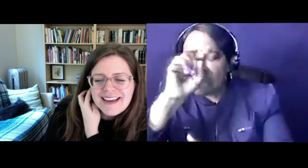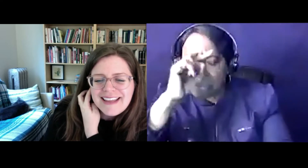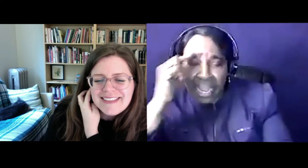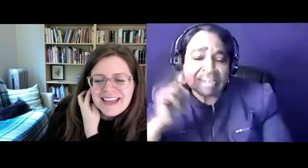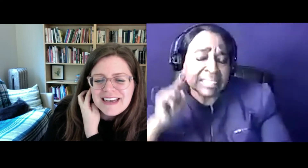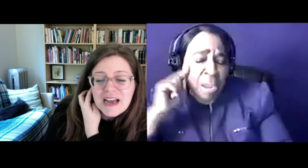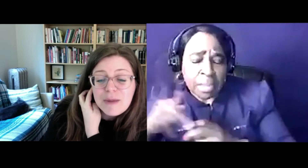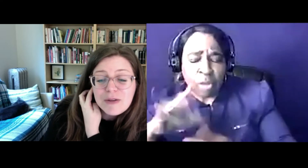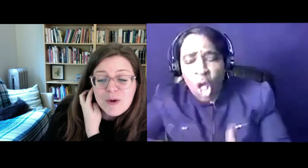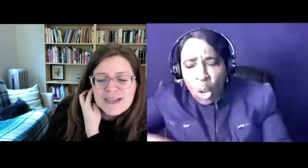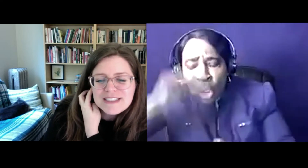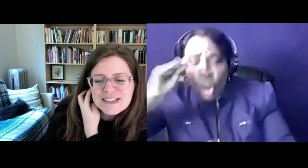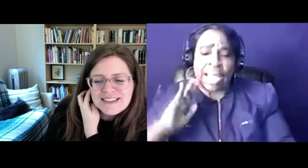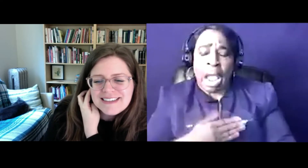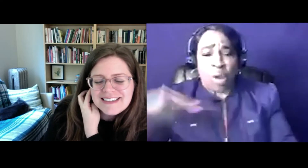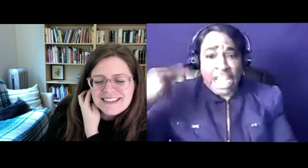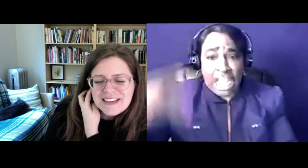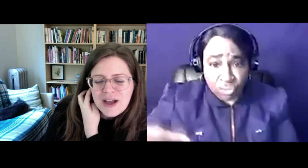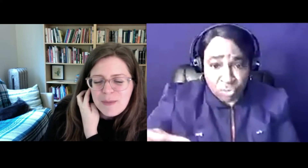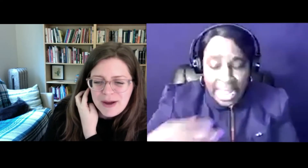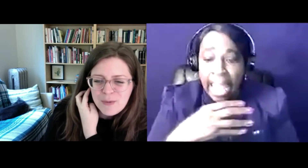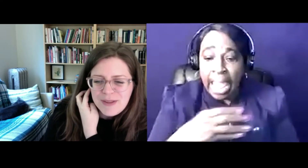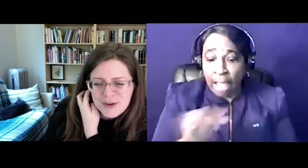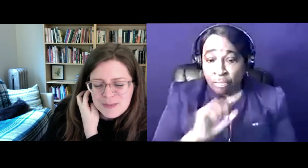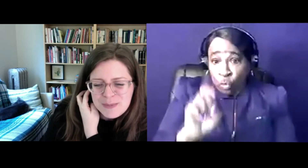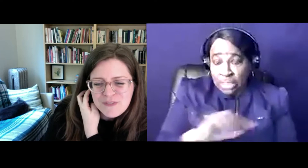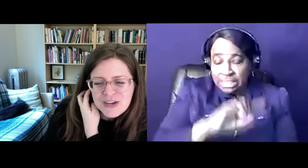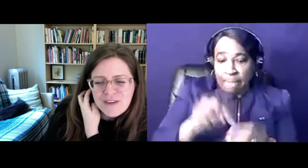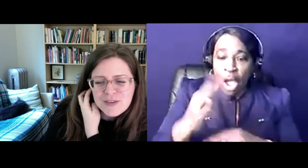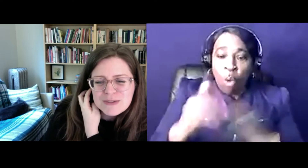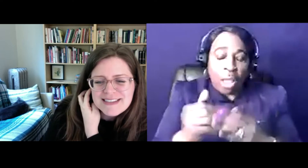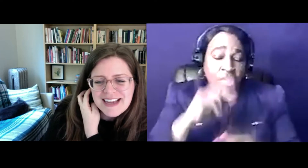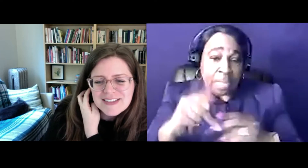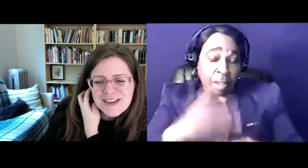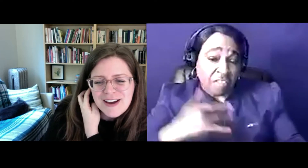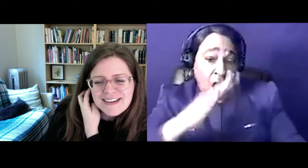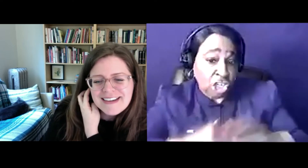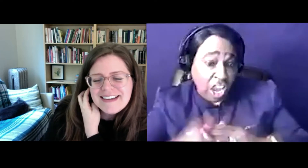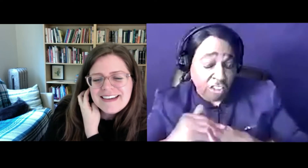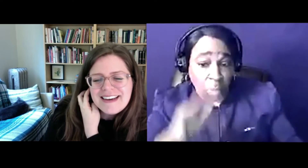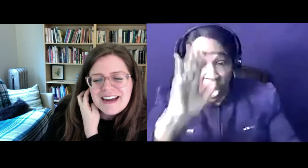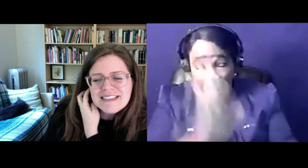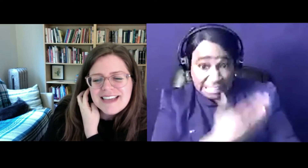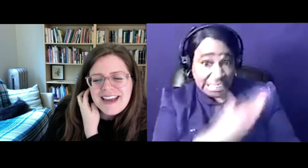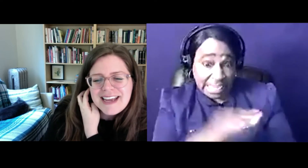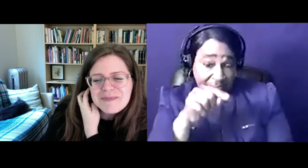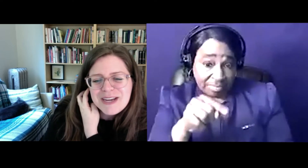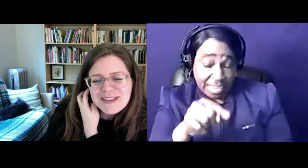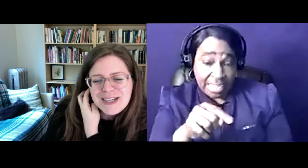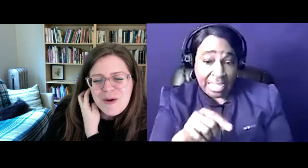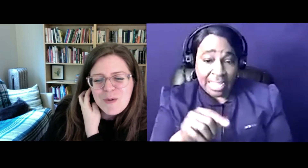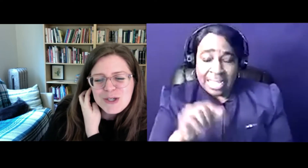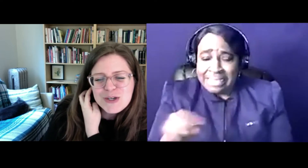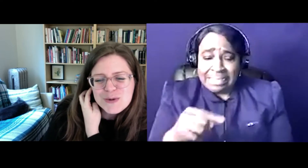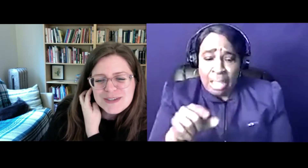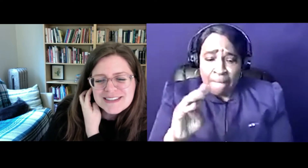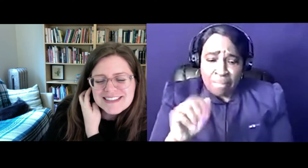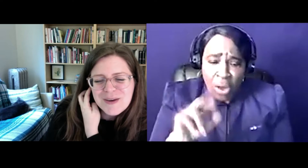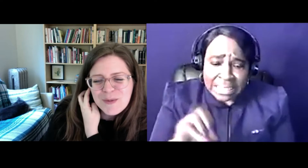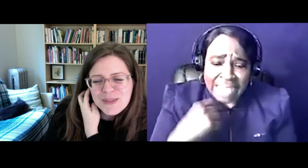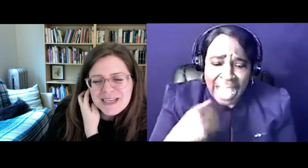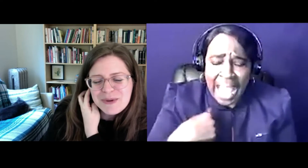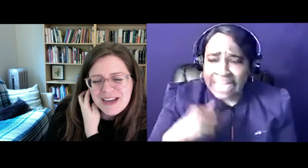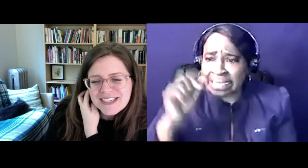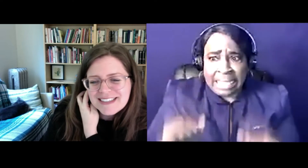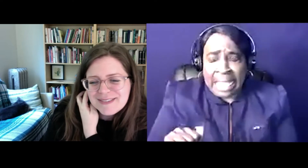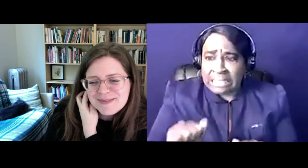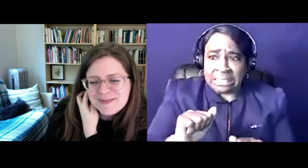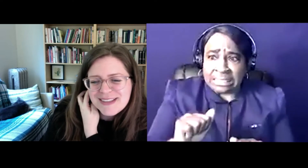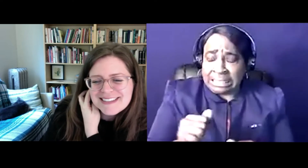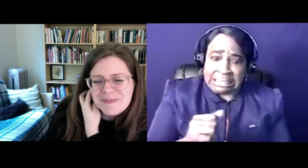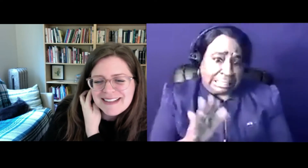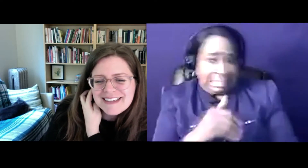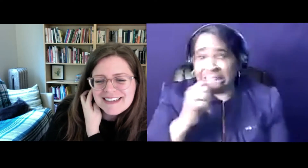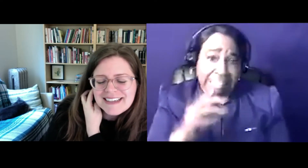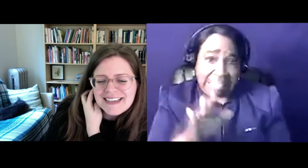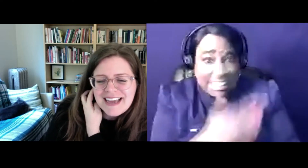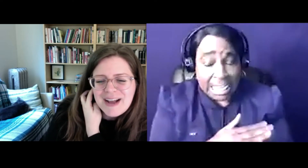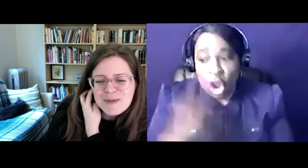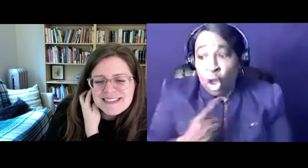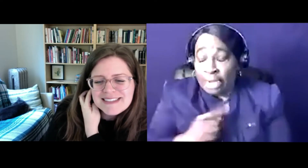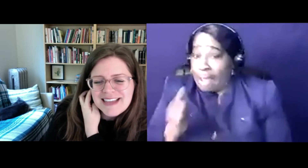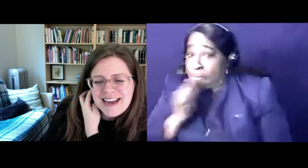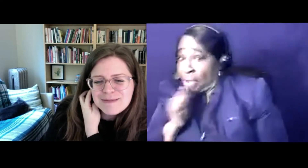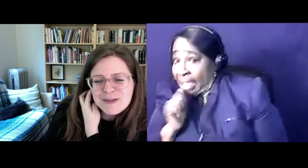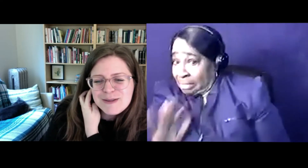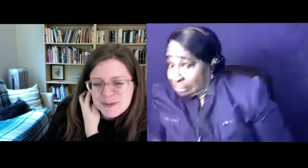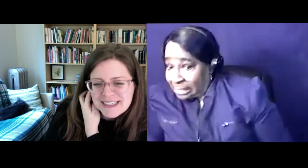And then about the question about whether people feel comfortable singing the song, Natalie said that "I can barely hold a tune, so only in private" with a smiley. Winston said, "Absolutely."